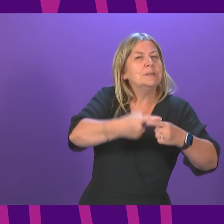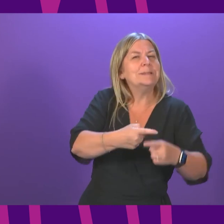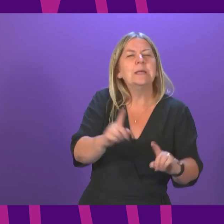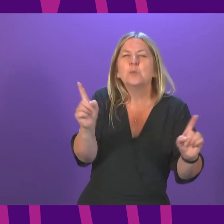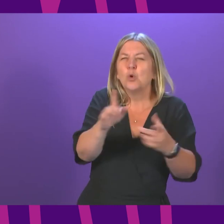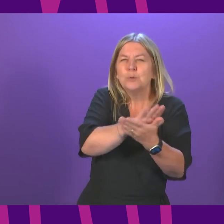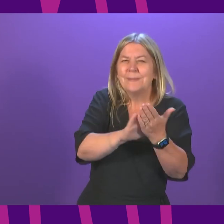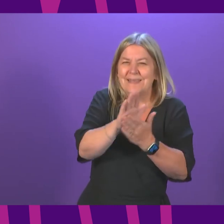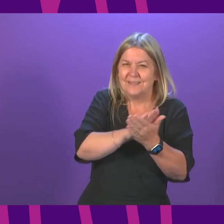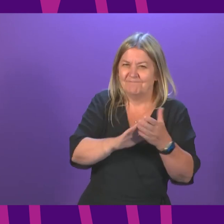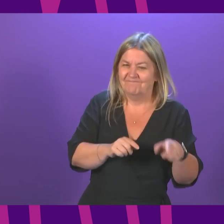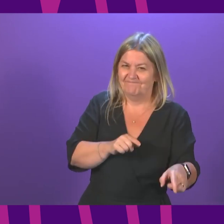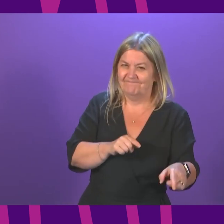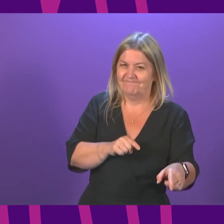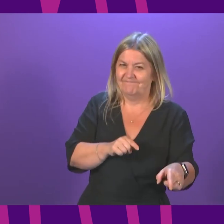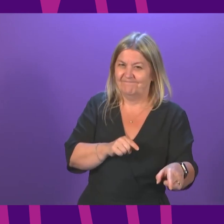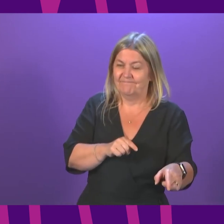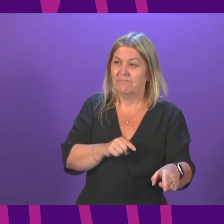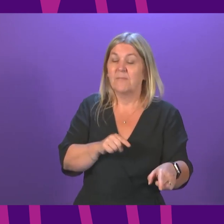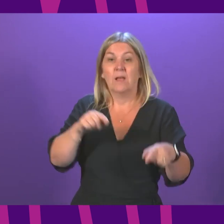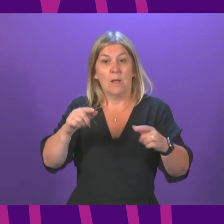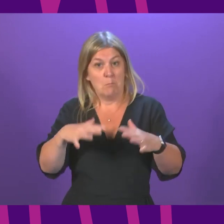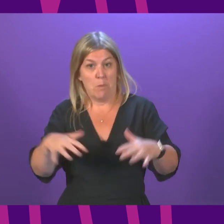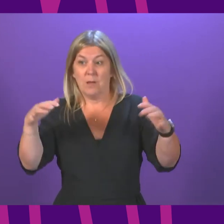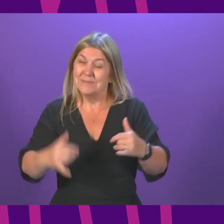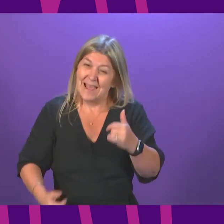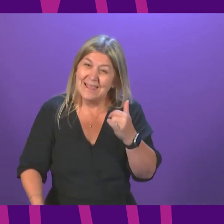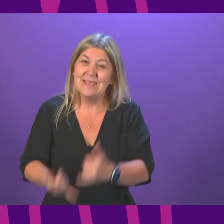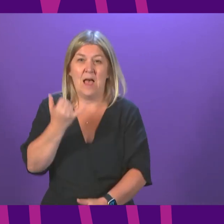up in hospital as those infected with the alpha strain. We need to continue to support